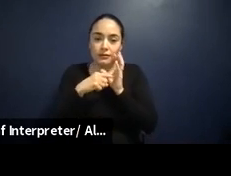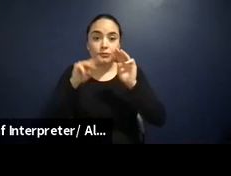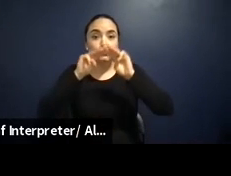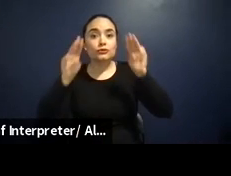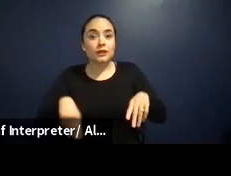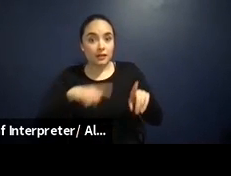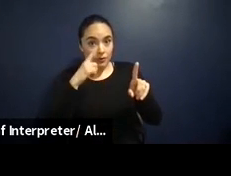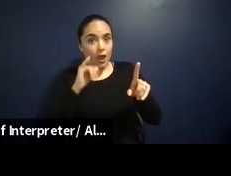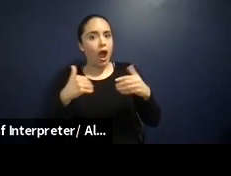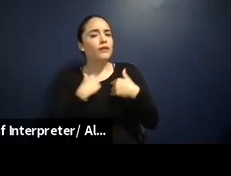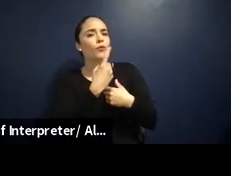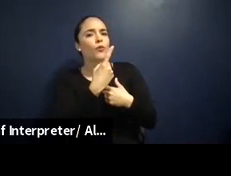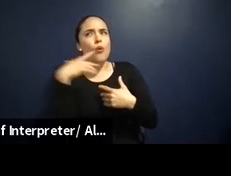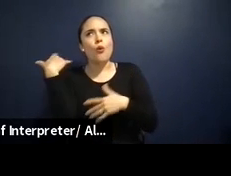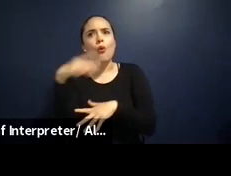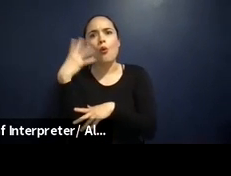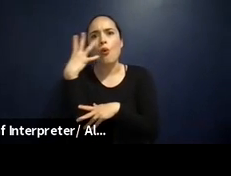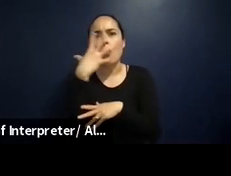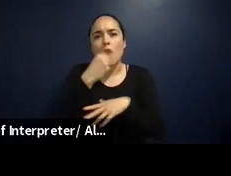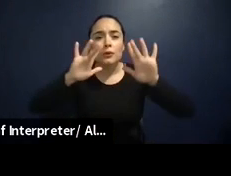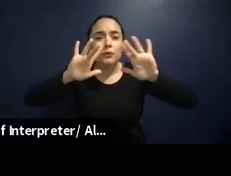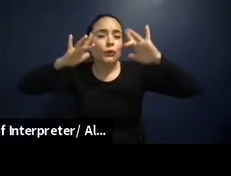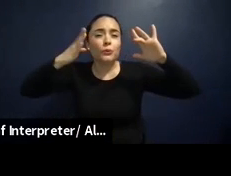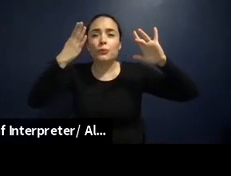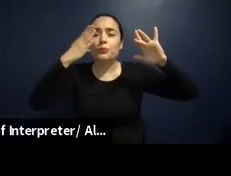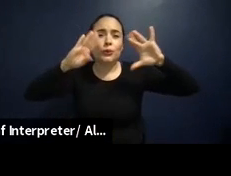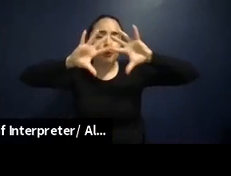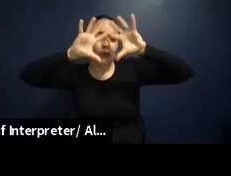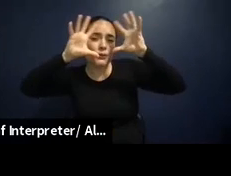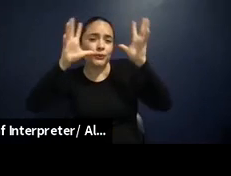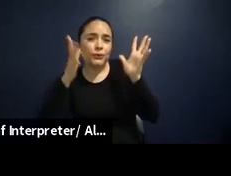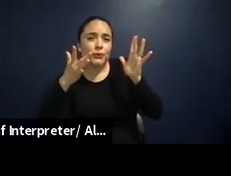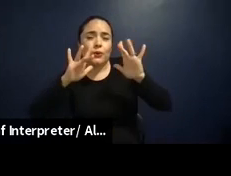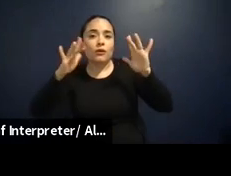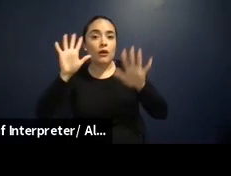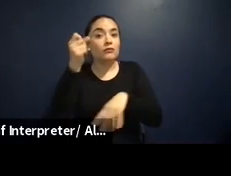it's a rock, so it's made up of several different minerals. So we usually see a pyrite,